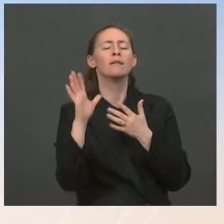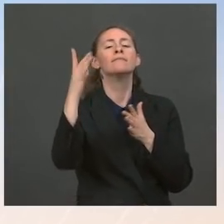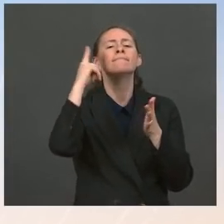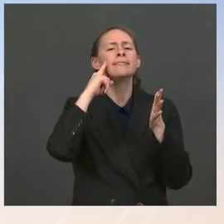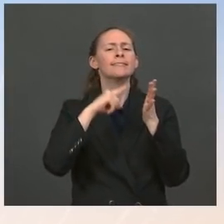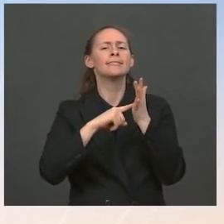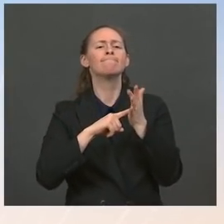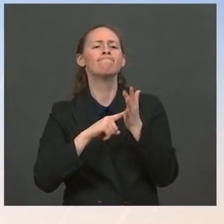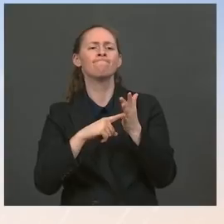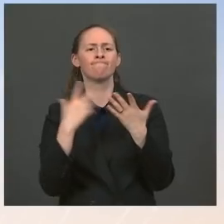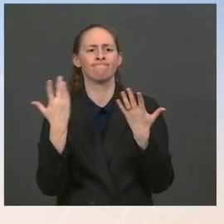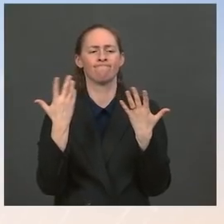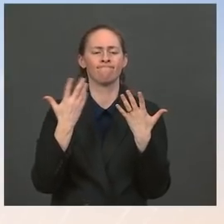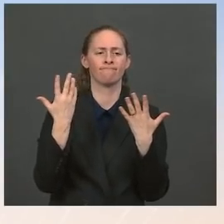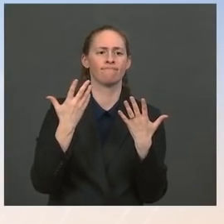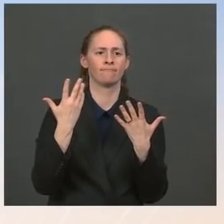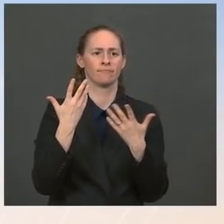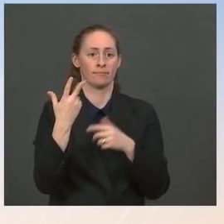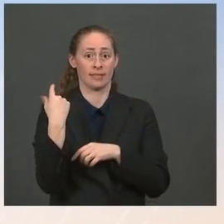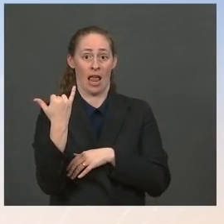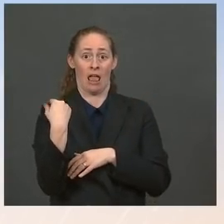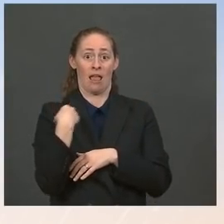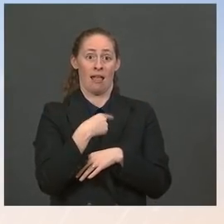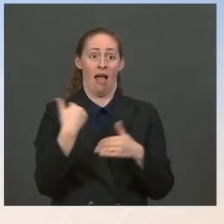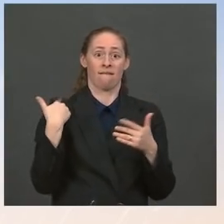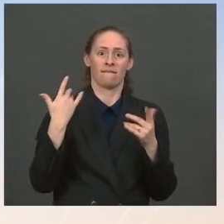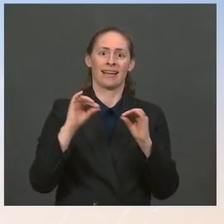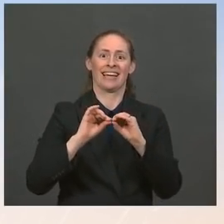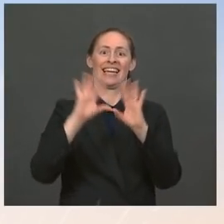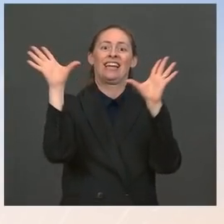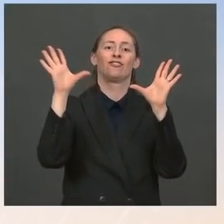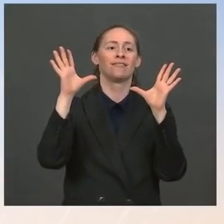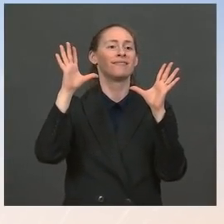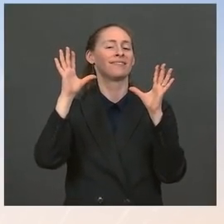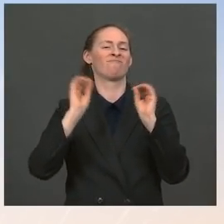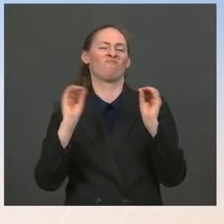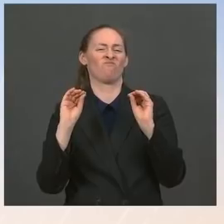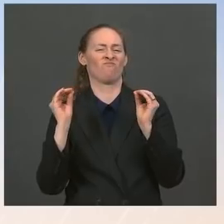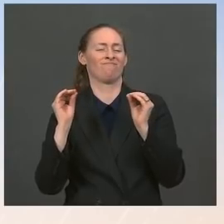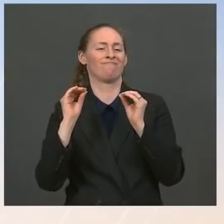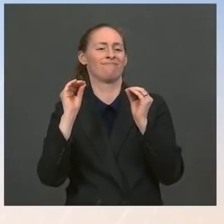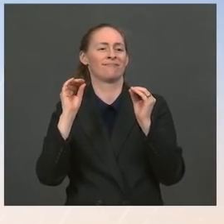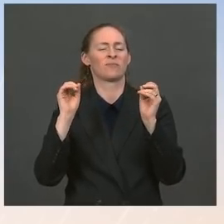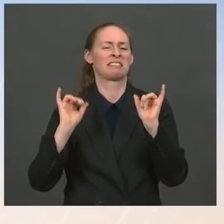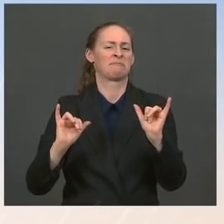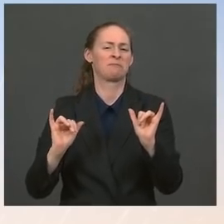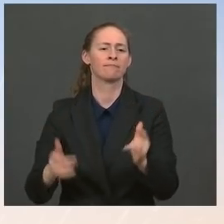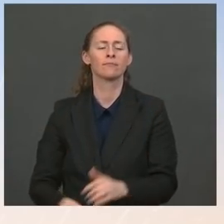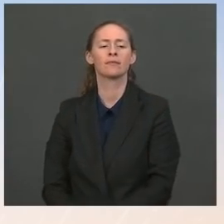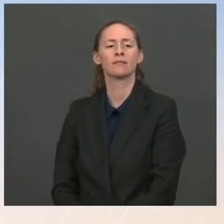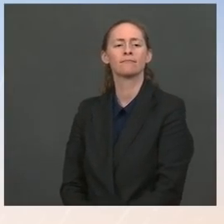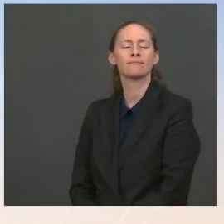But at this time, I don't have anything new to share. The Press: But just what else are you reviewing? Because Secretary Granholm has confirmed